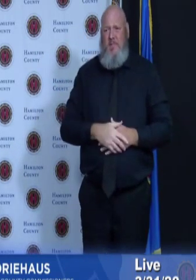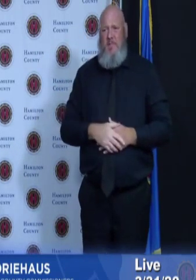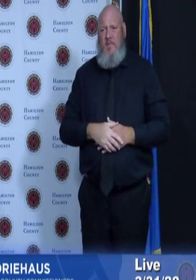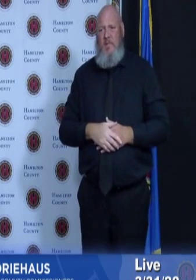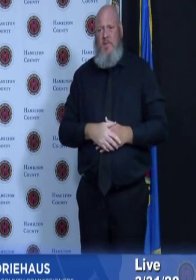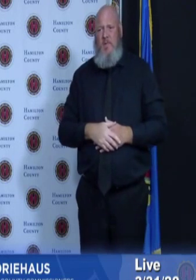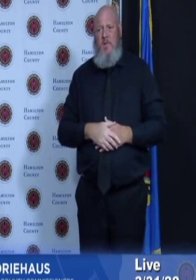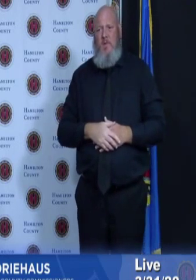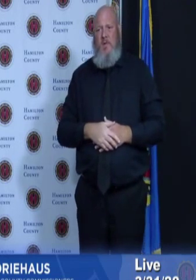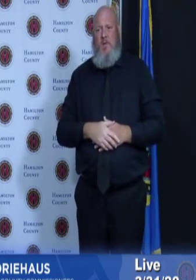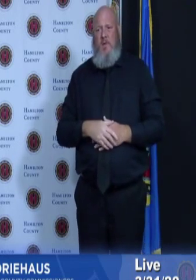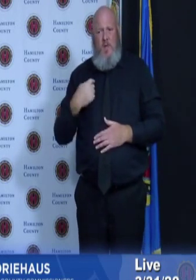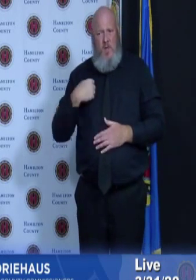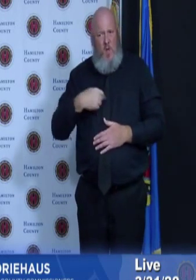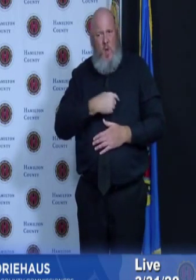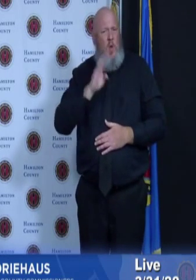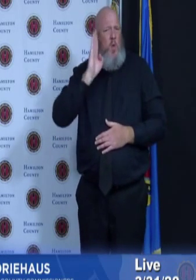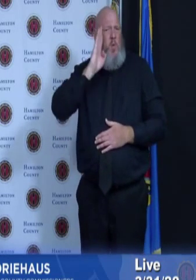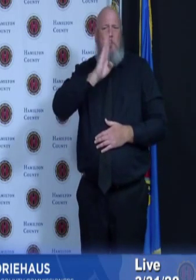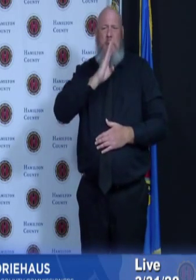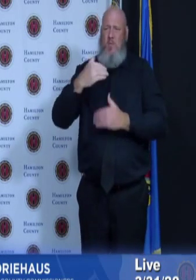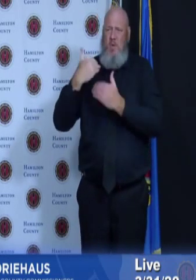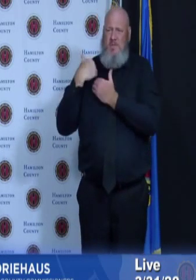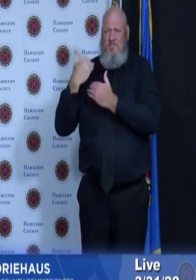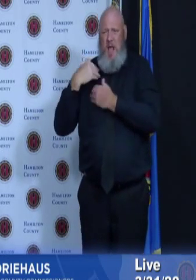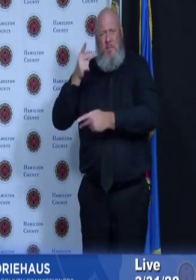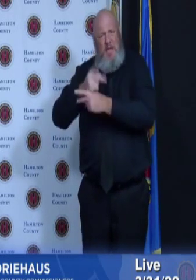possible as we move through this